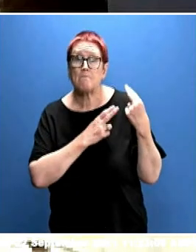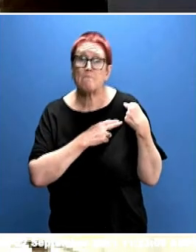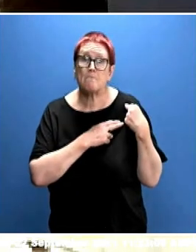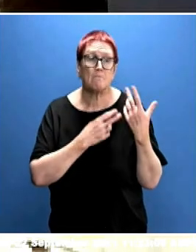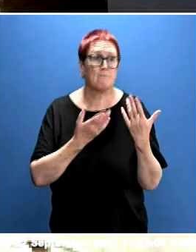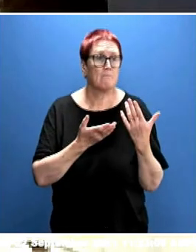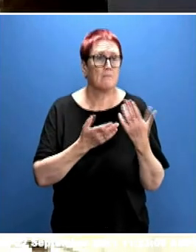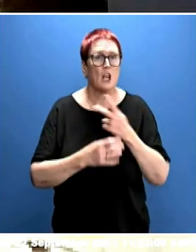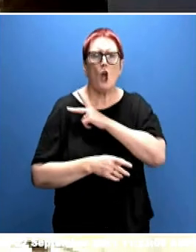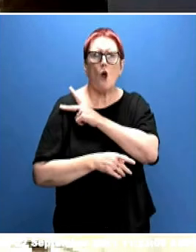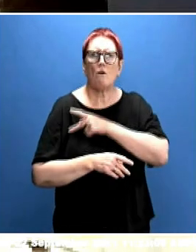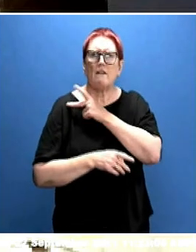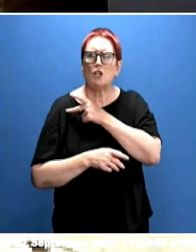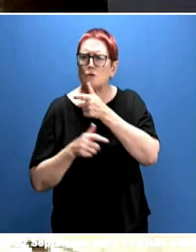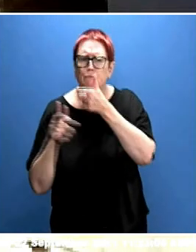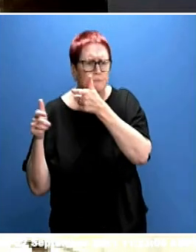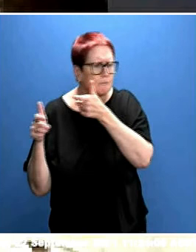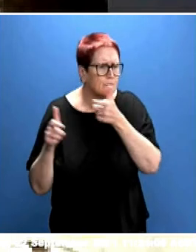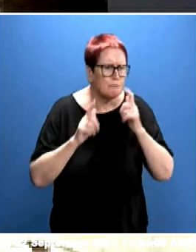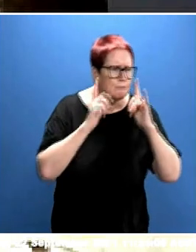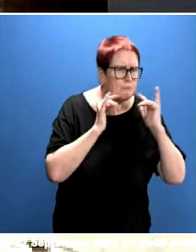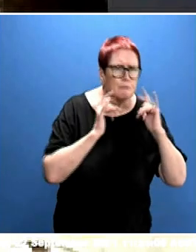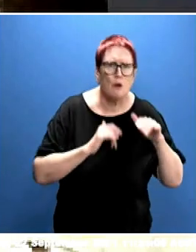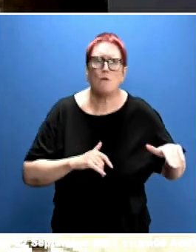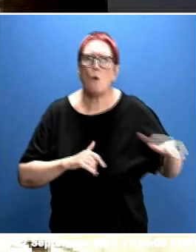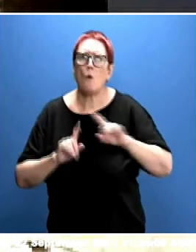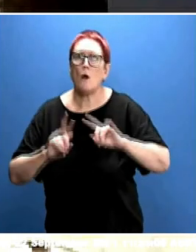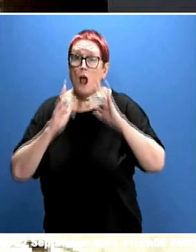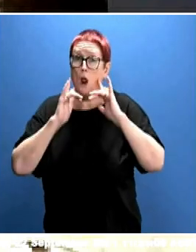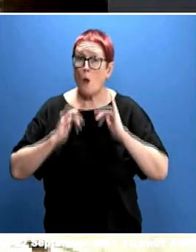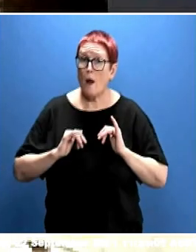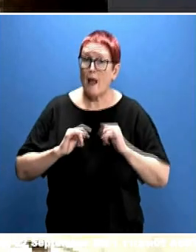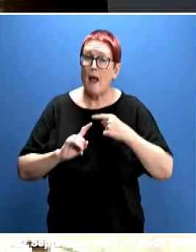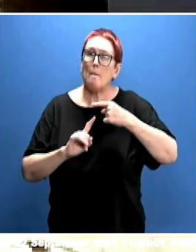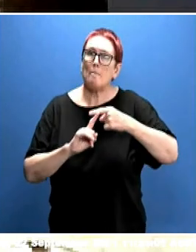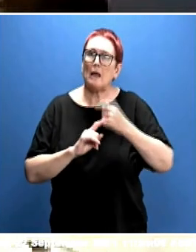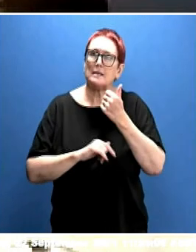professional supervision of all the lawyers and Aboriginal court officers